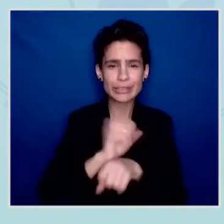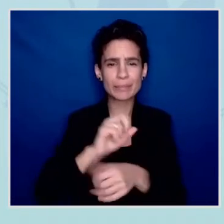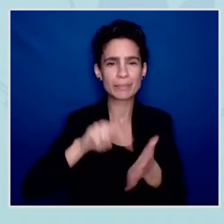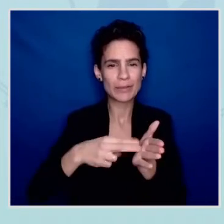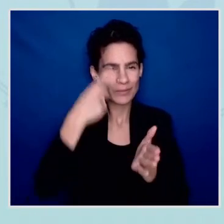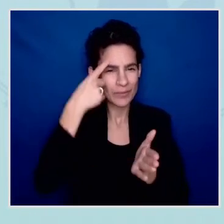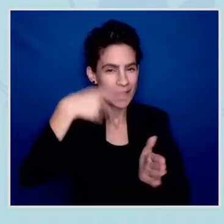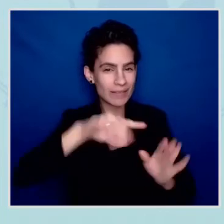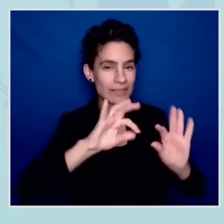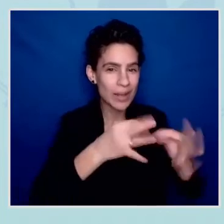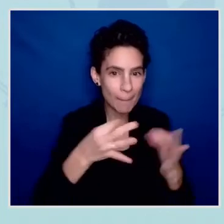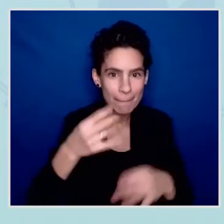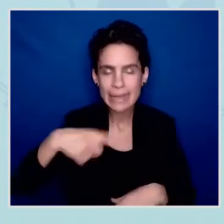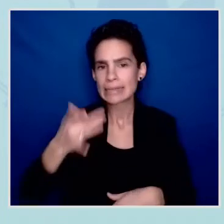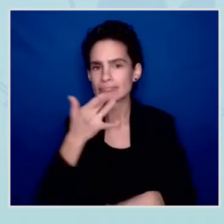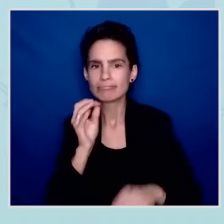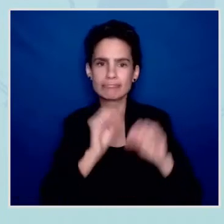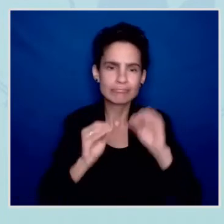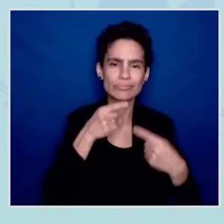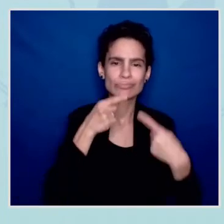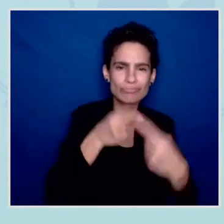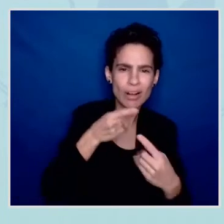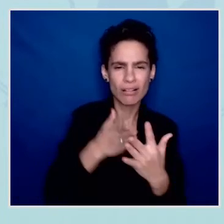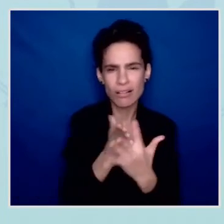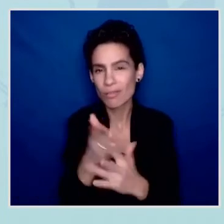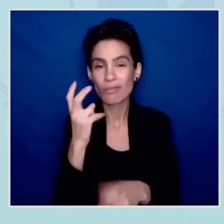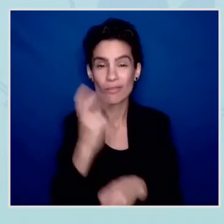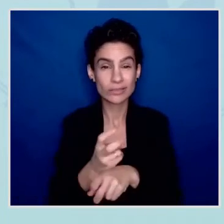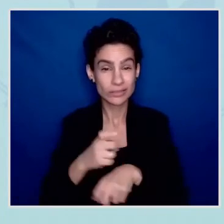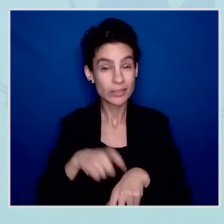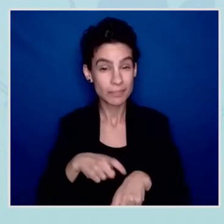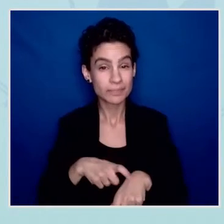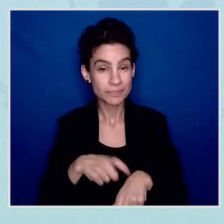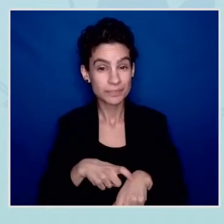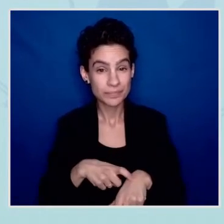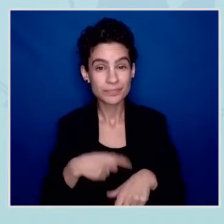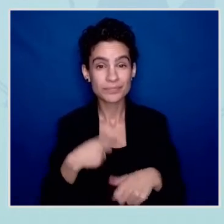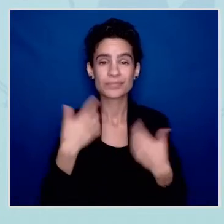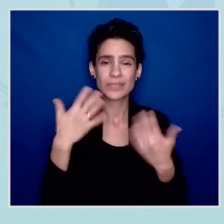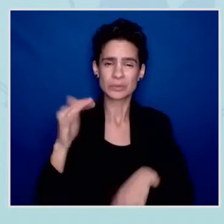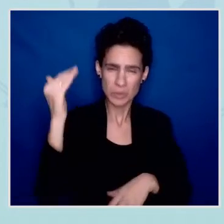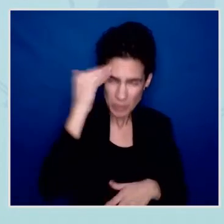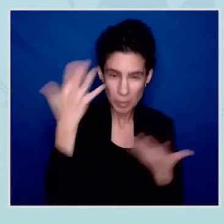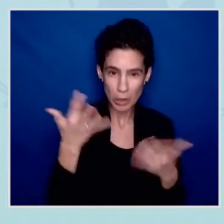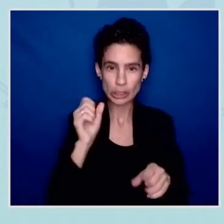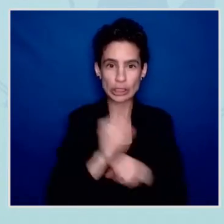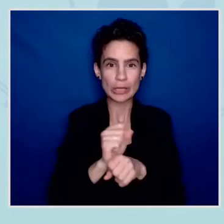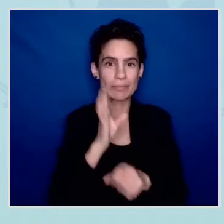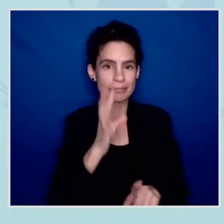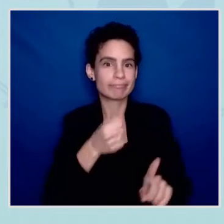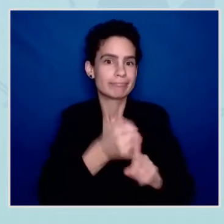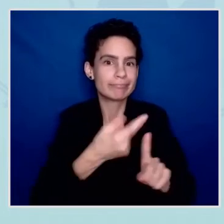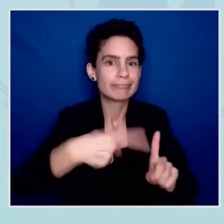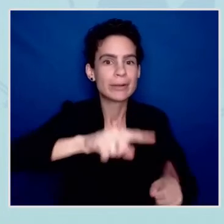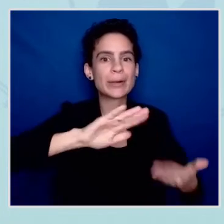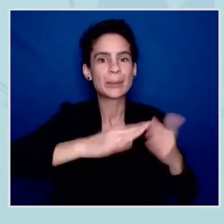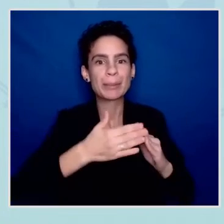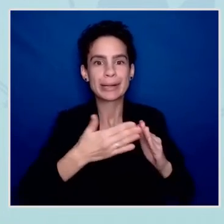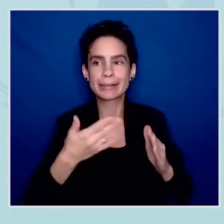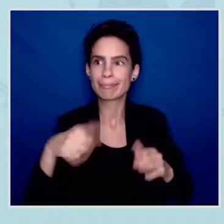KNEW EXACTLY WHAT THOSE JOBS WOULD MEAN. WHAT THOSE JOBS